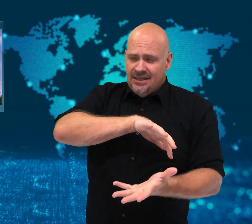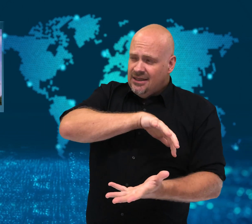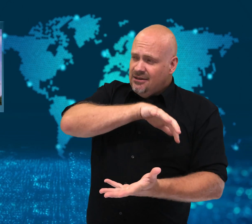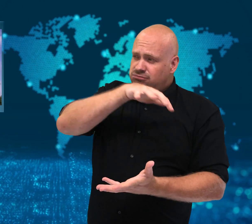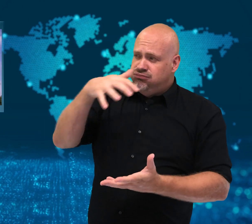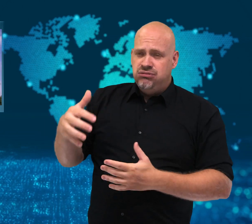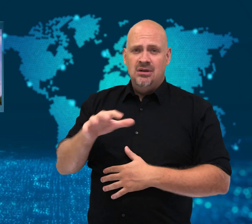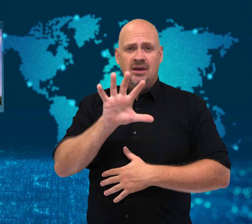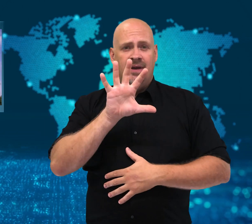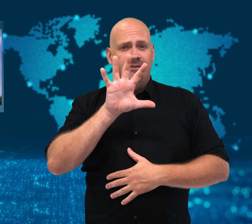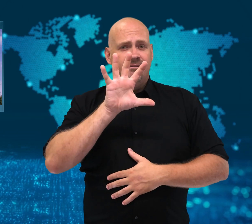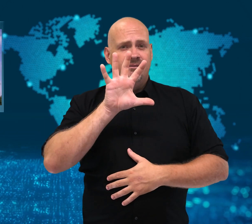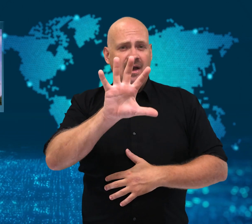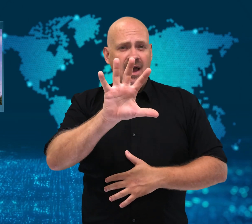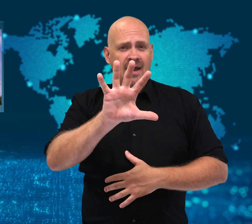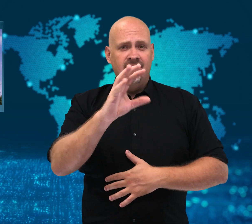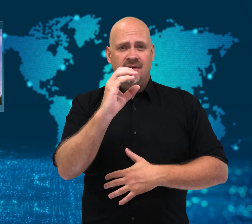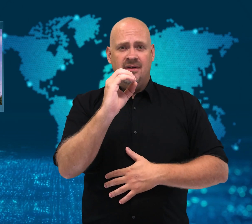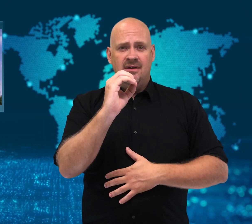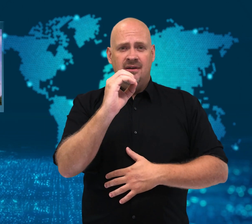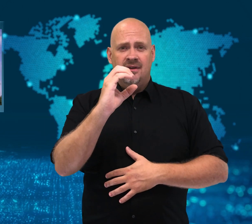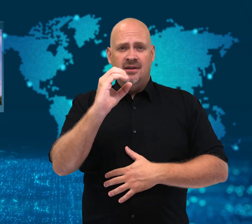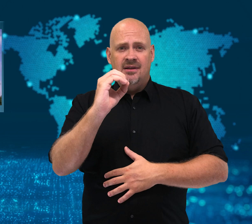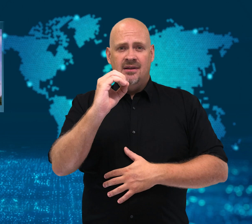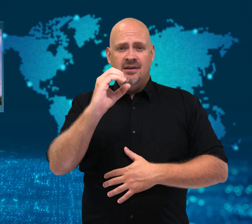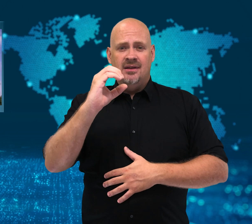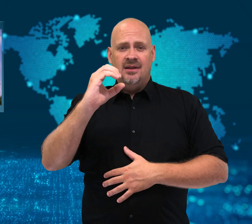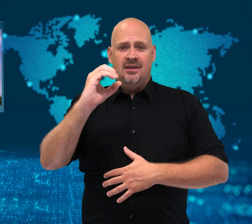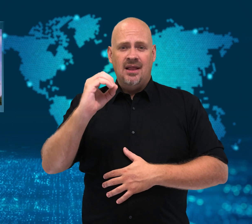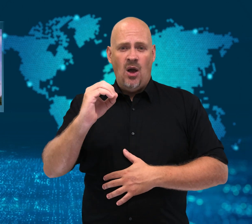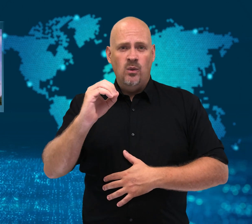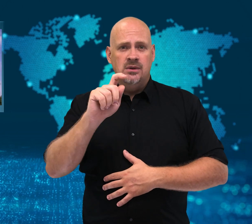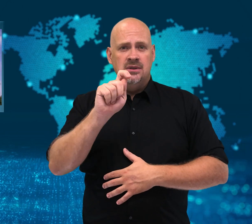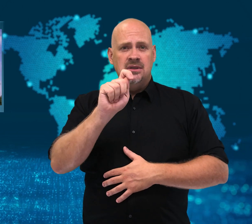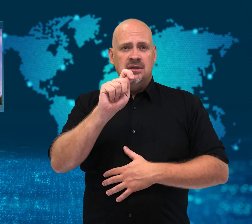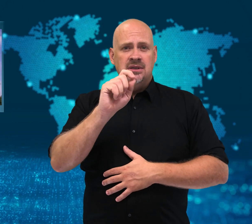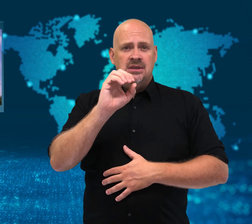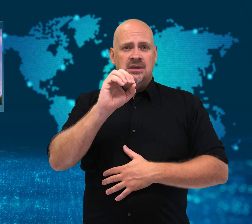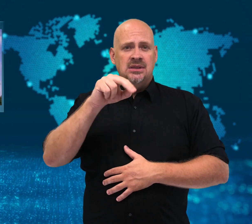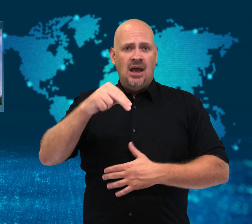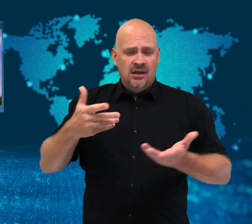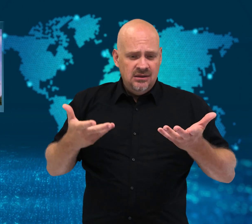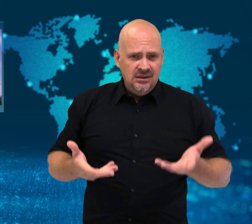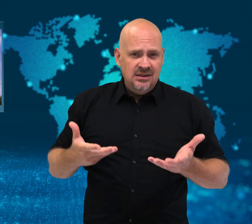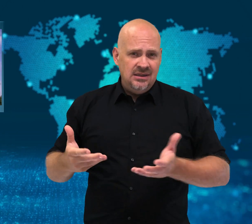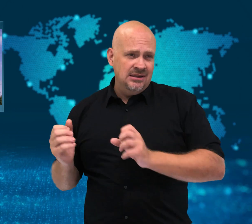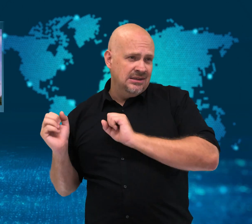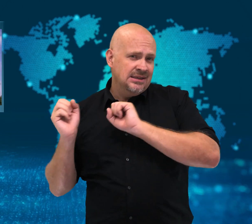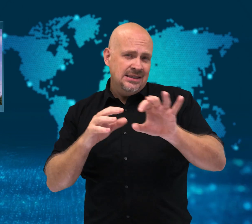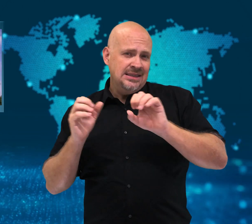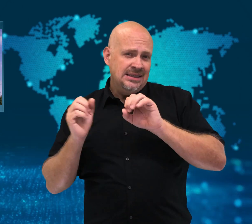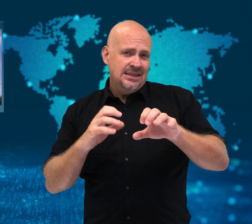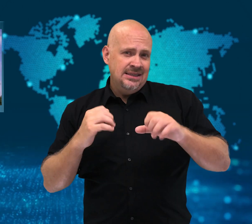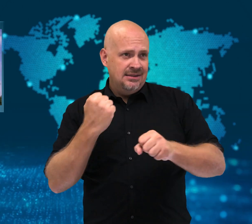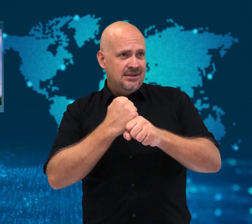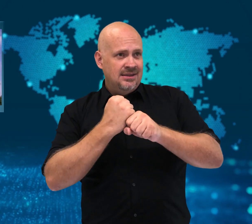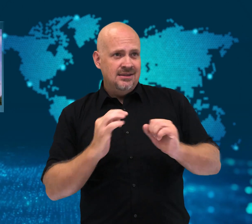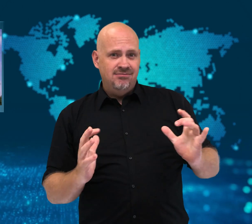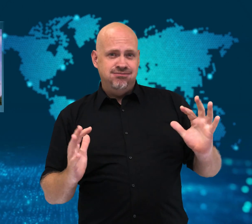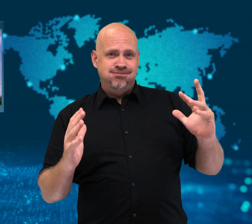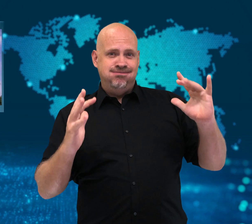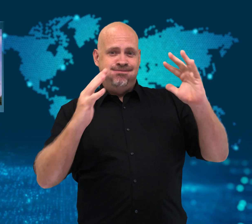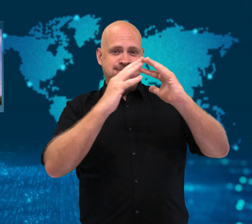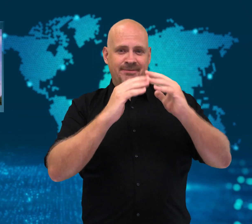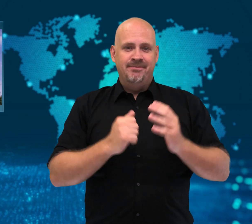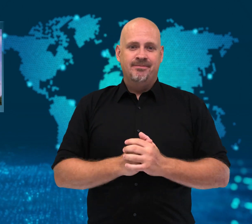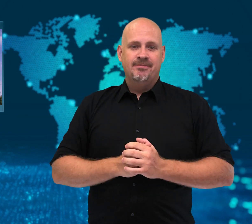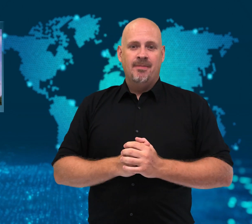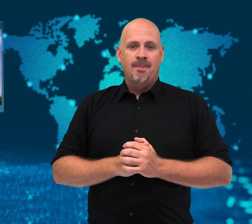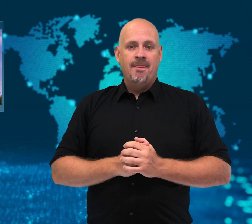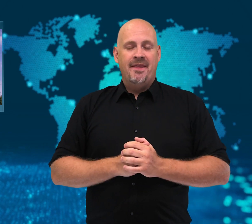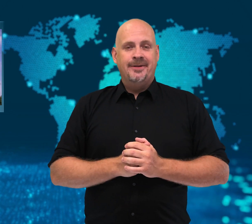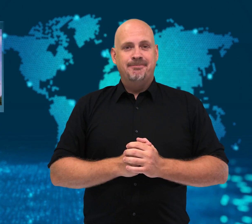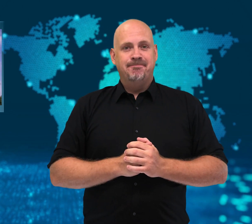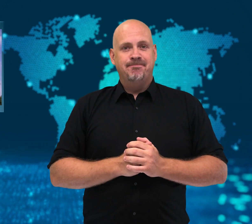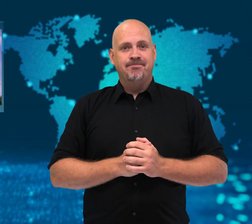Thirty sand sculptors used 5,000 tons of sand to build it.